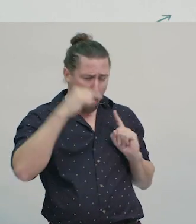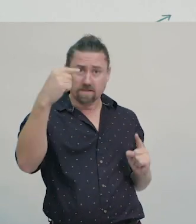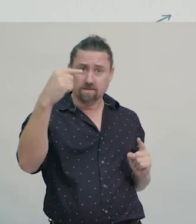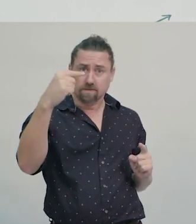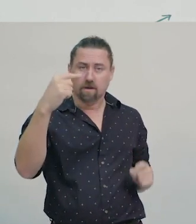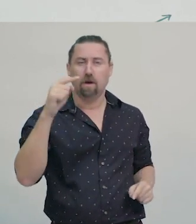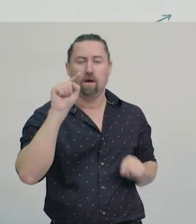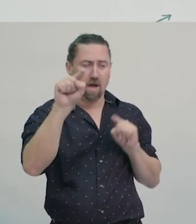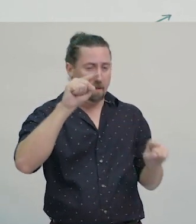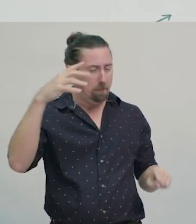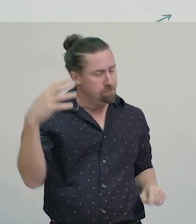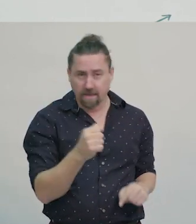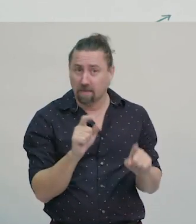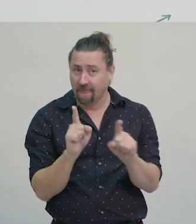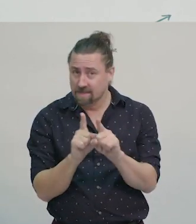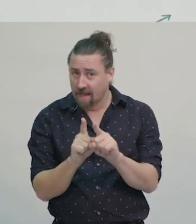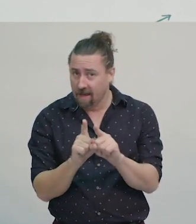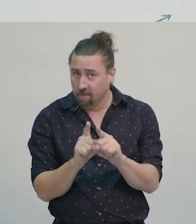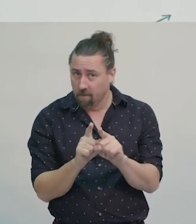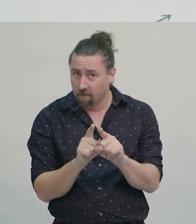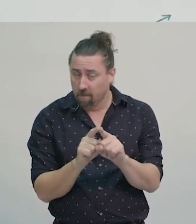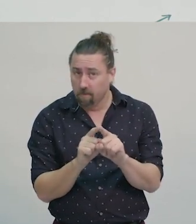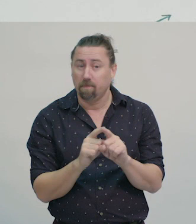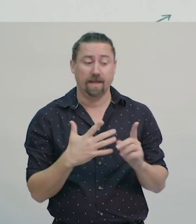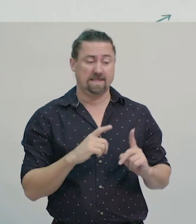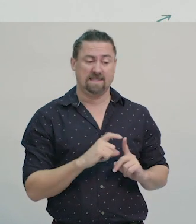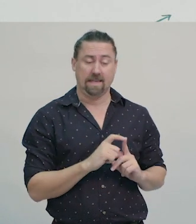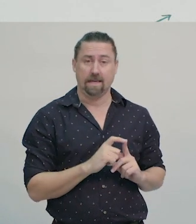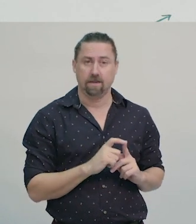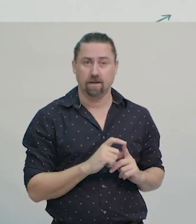That means D is also 101 degrees.